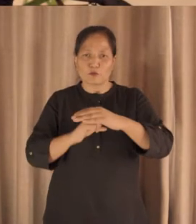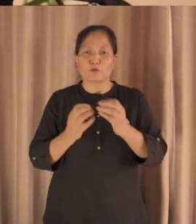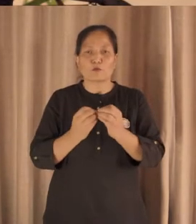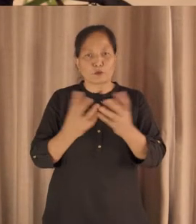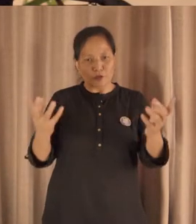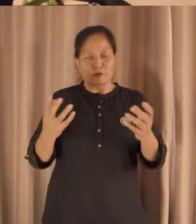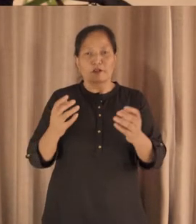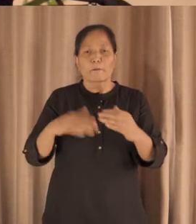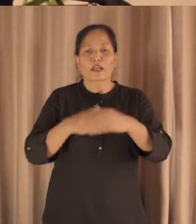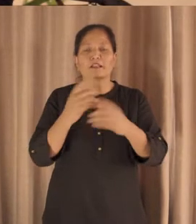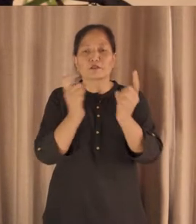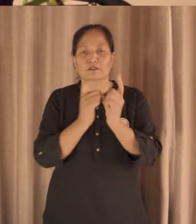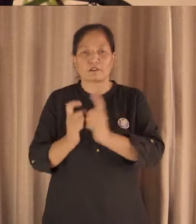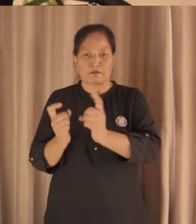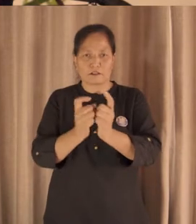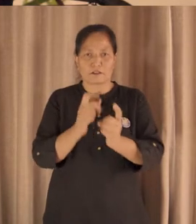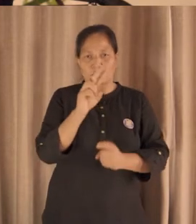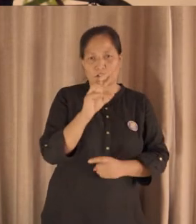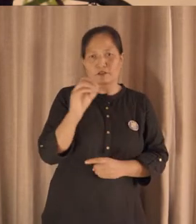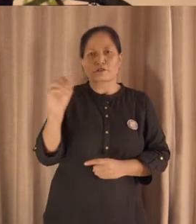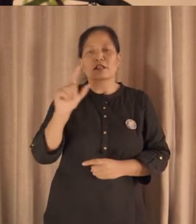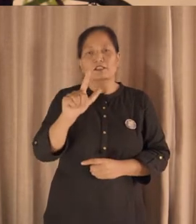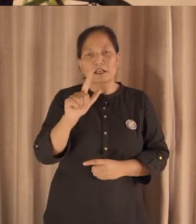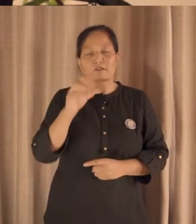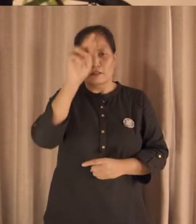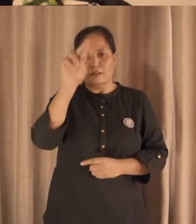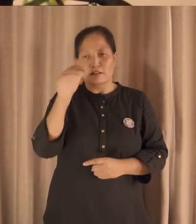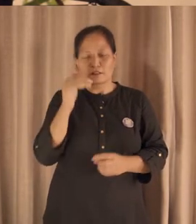B: Since all of these are not documented or written in text books, if this message is